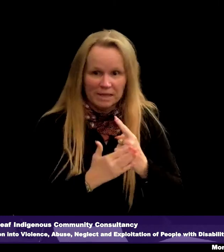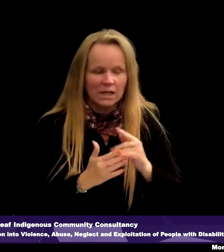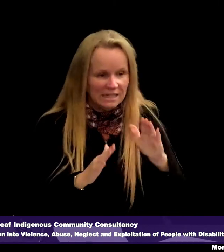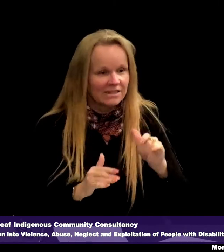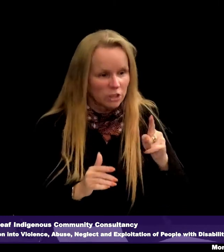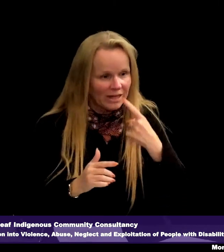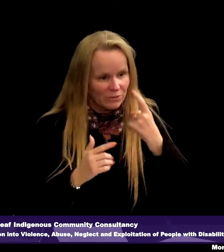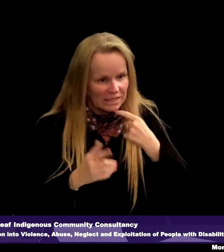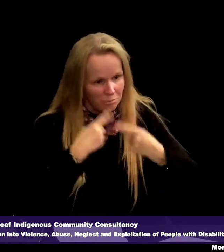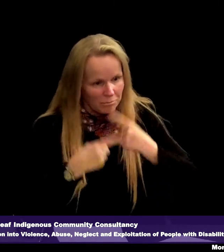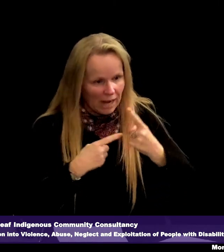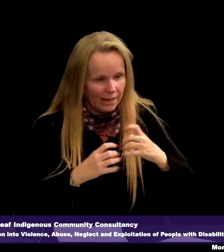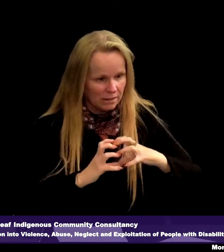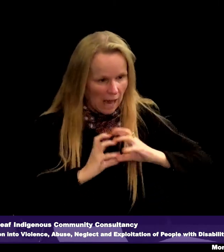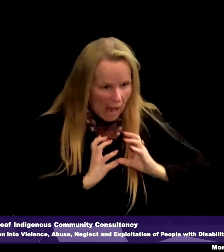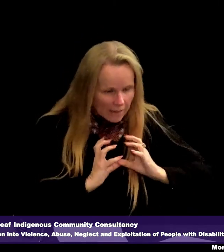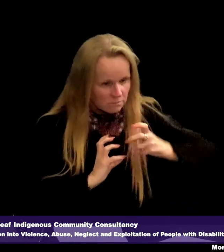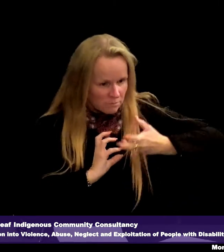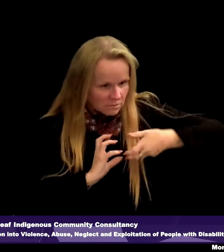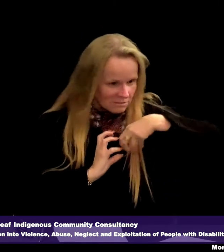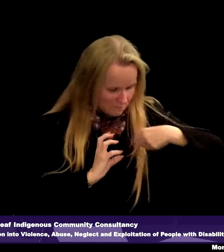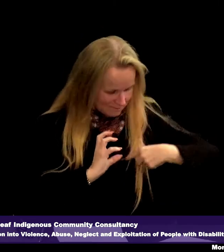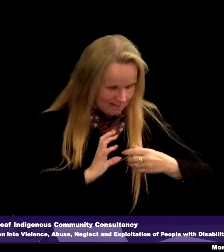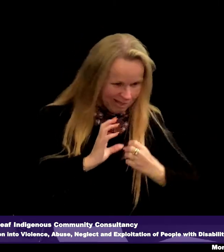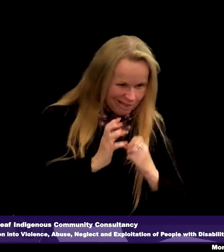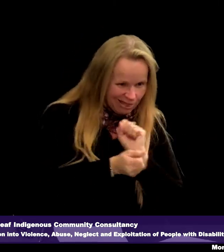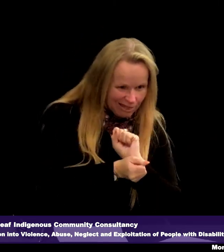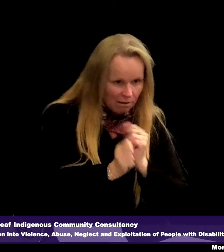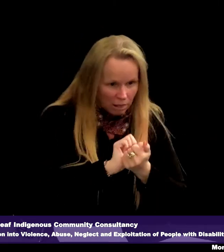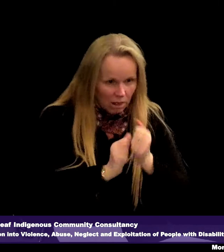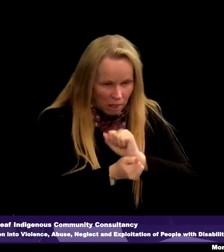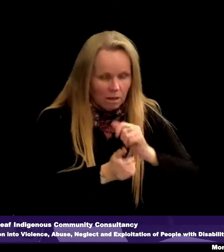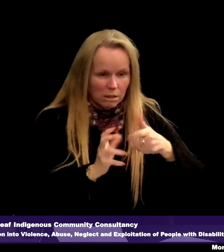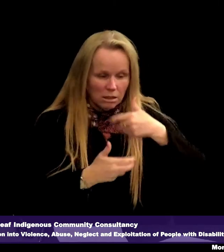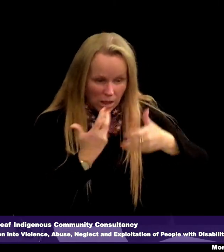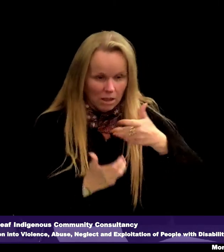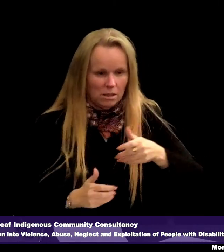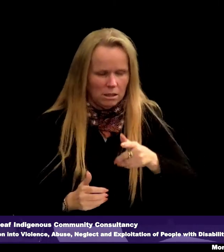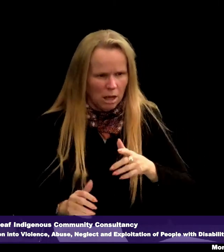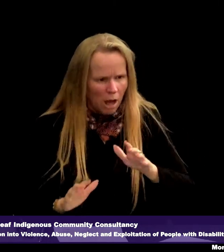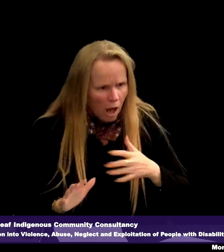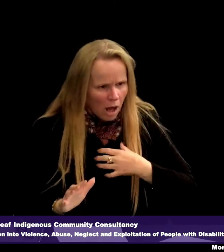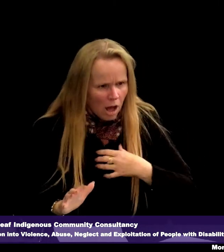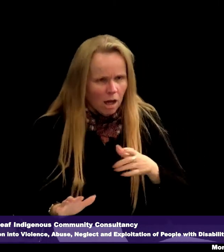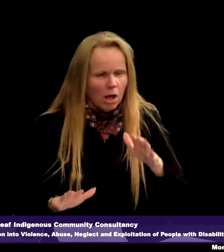He didn't know what was going on. And so I needed to explain about the function of his heart, and that there was a problem with his heart and so forth.